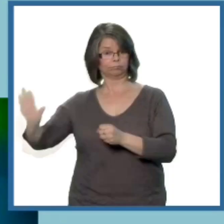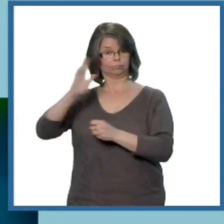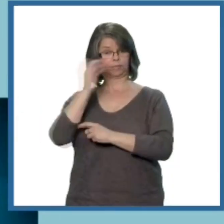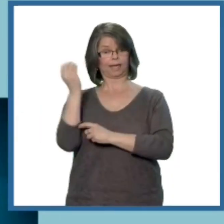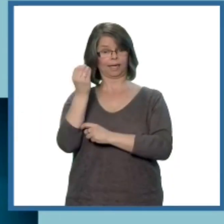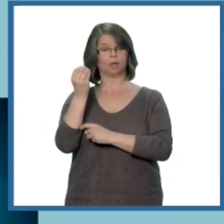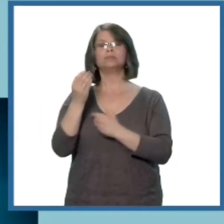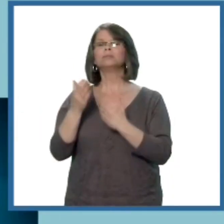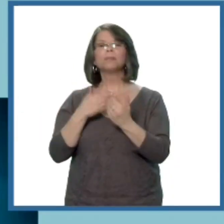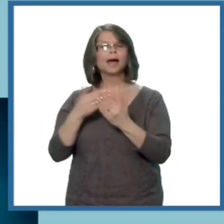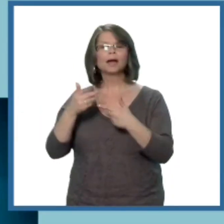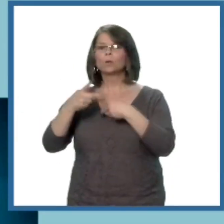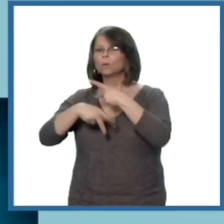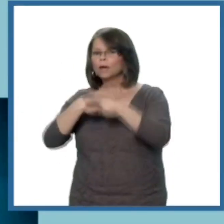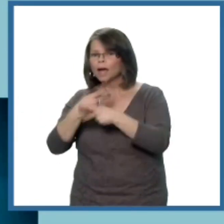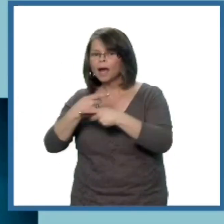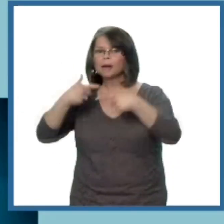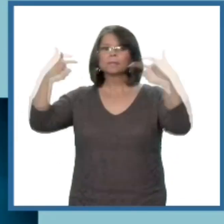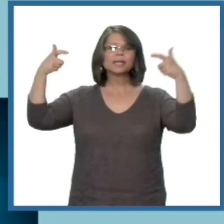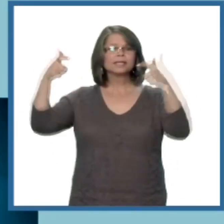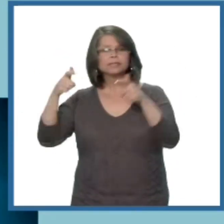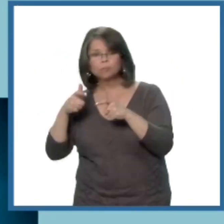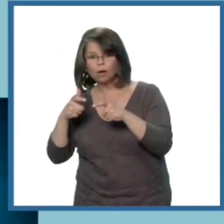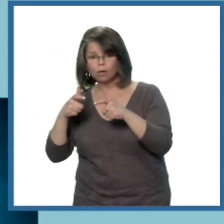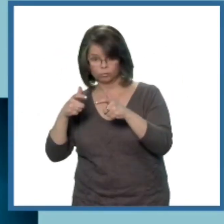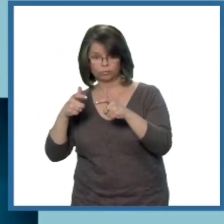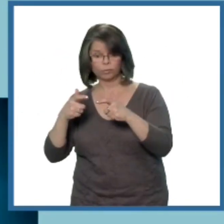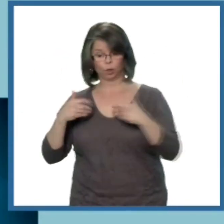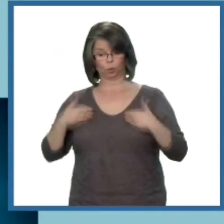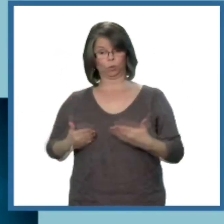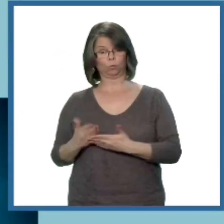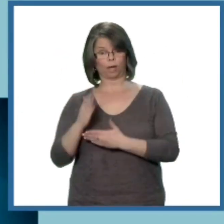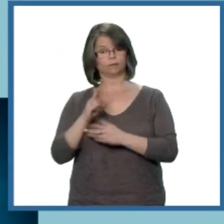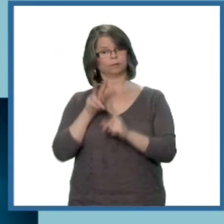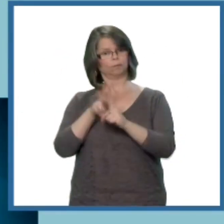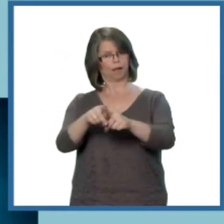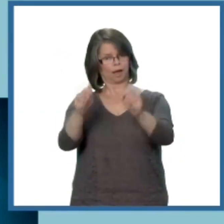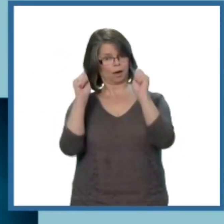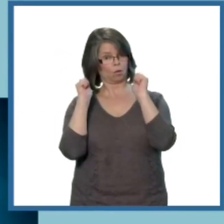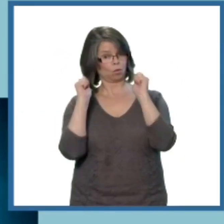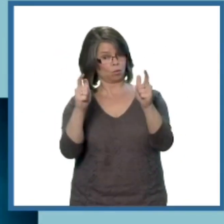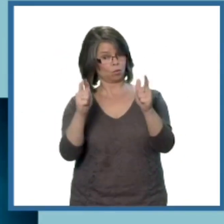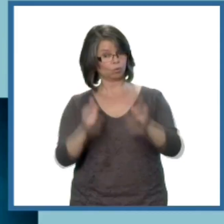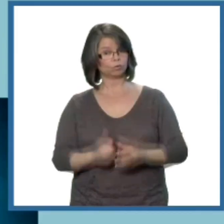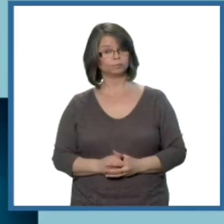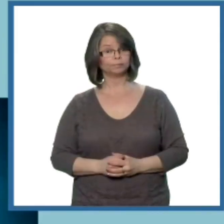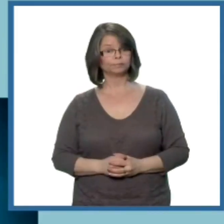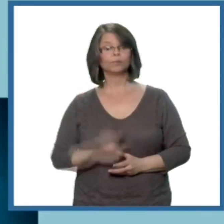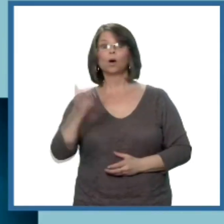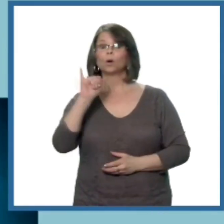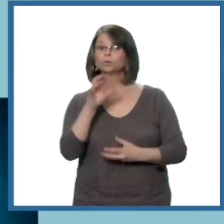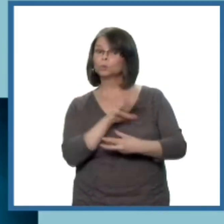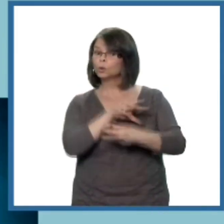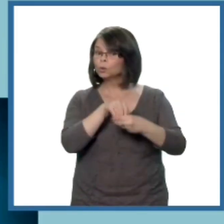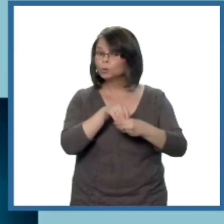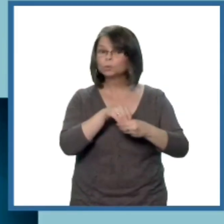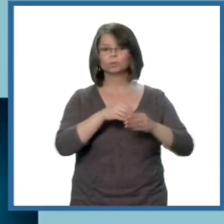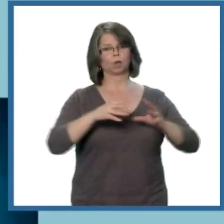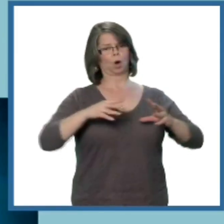volunteers, and unpaid workers. The AODA sets accessibility standards that organizations must meet.